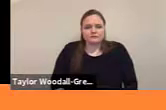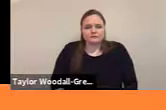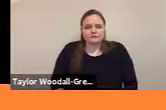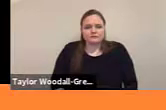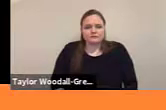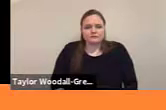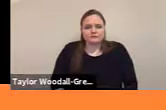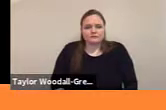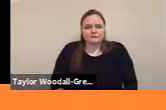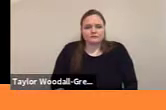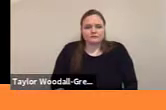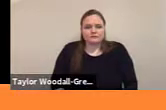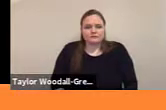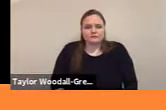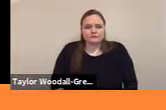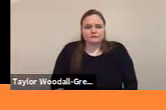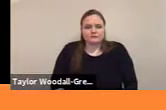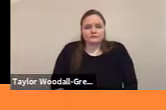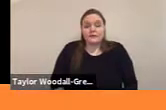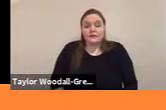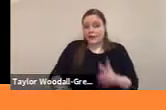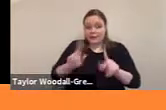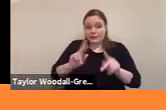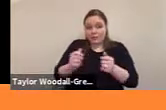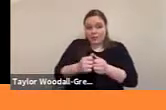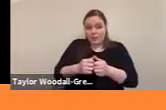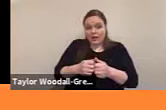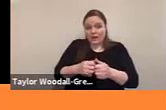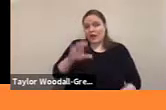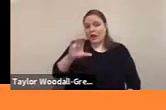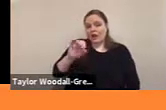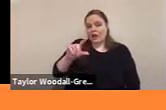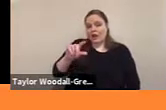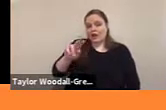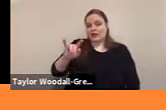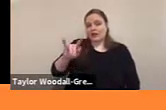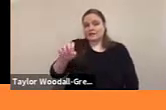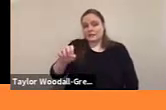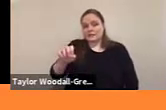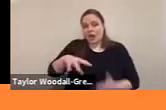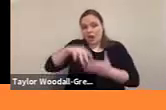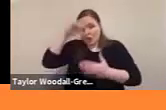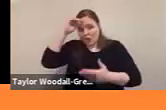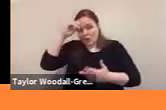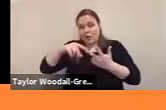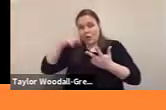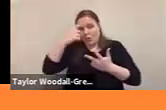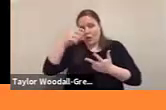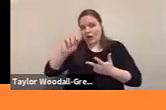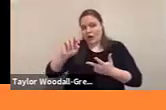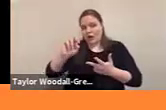People with a cognitive learning or neurological disability also benefit from accessible color choices.